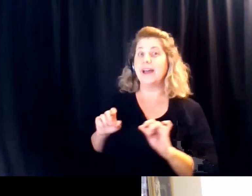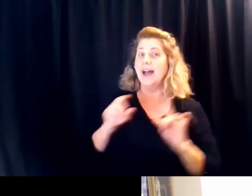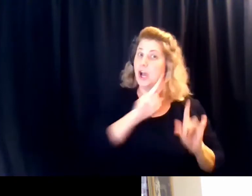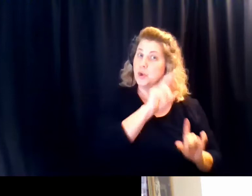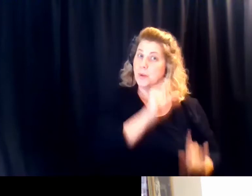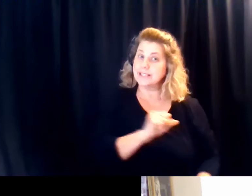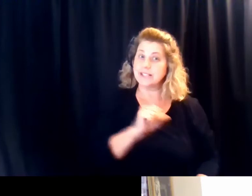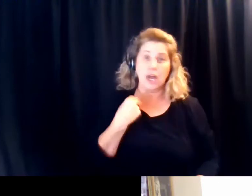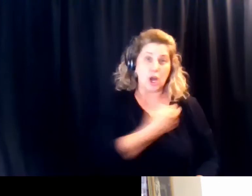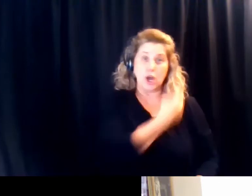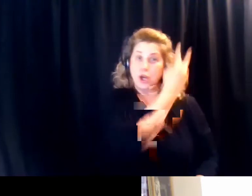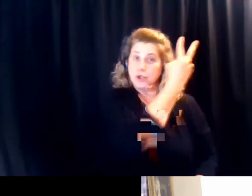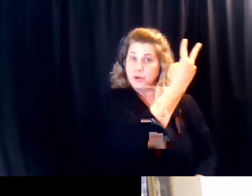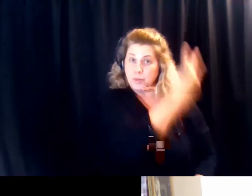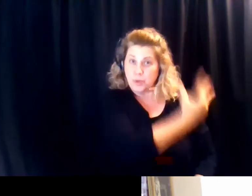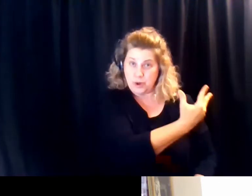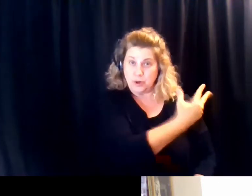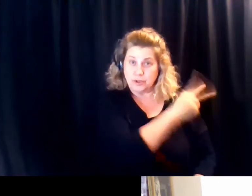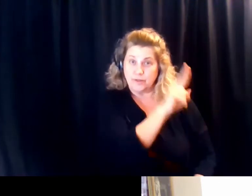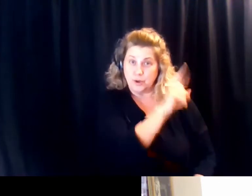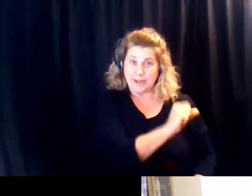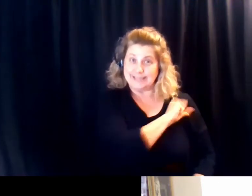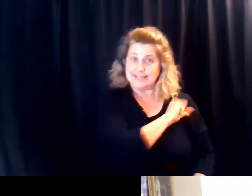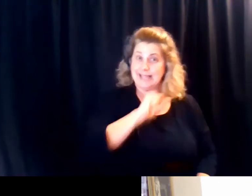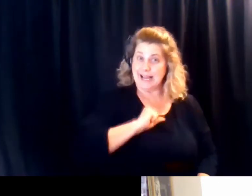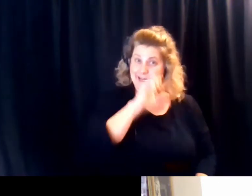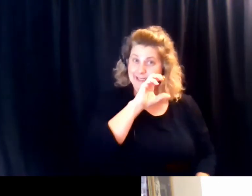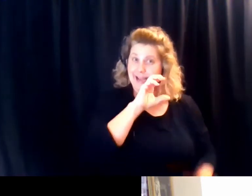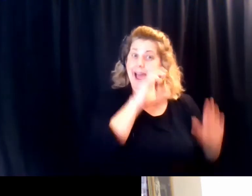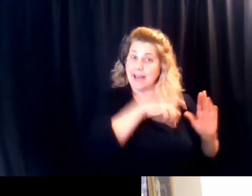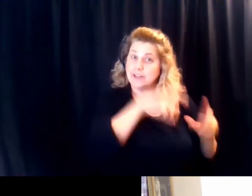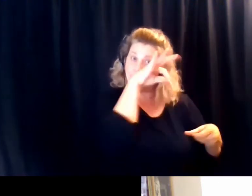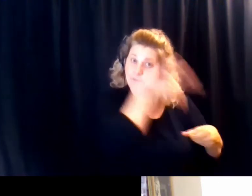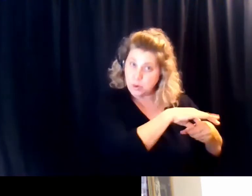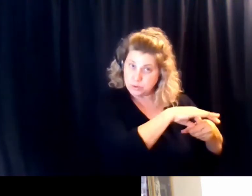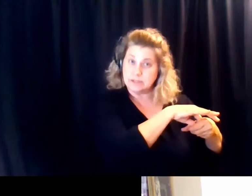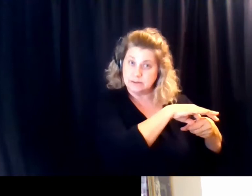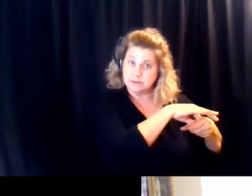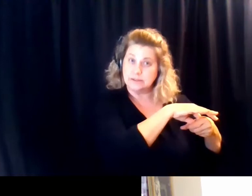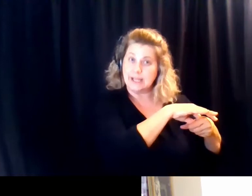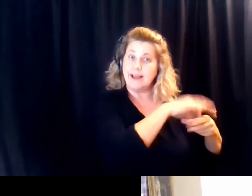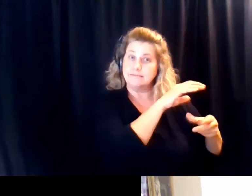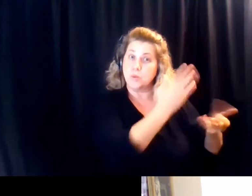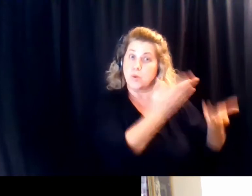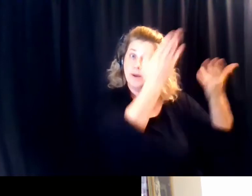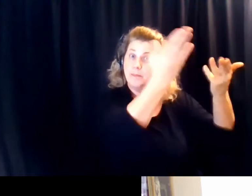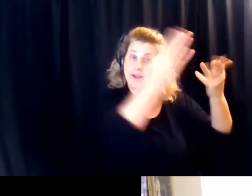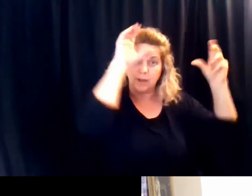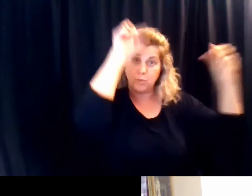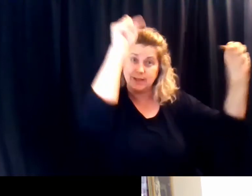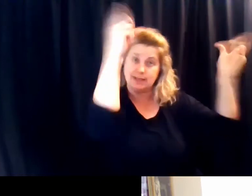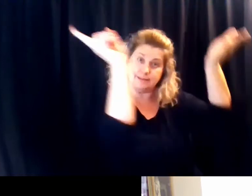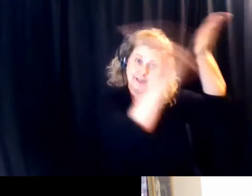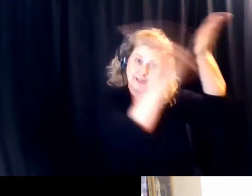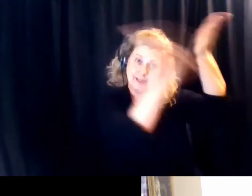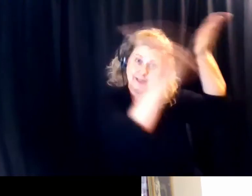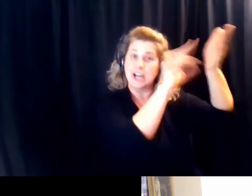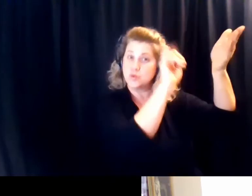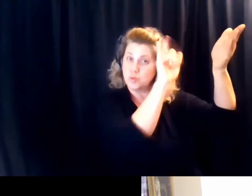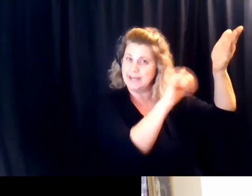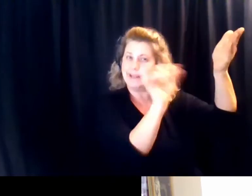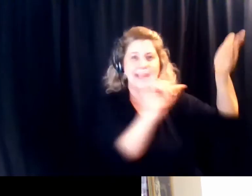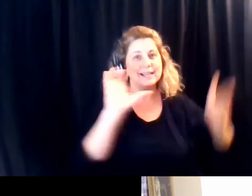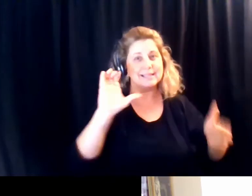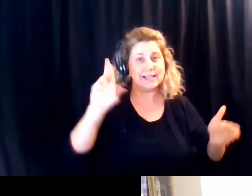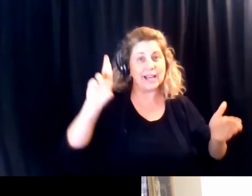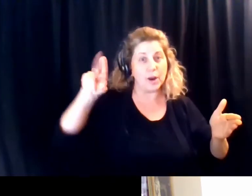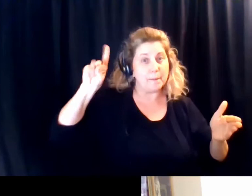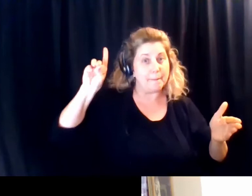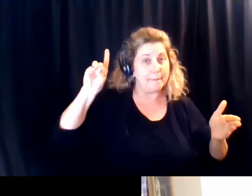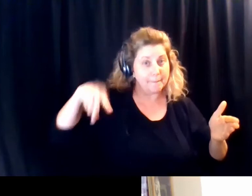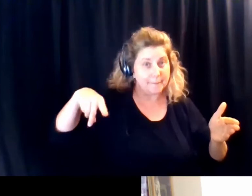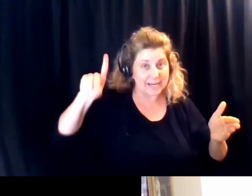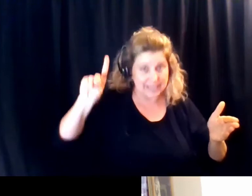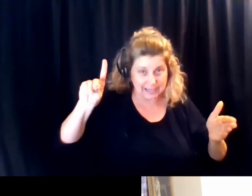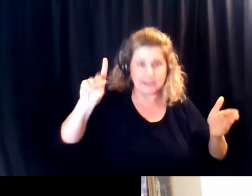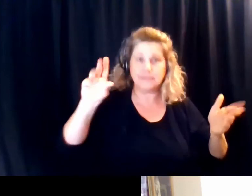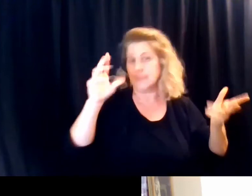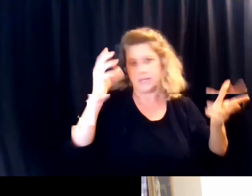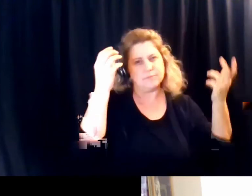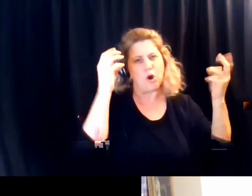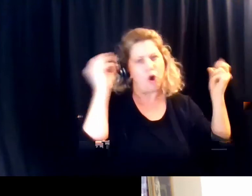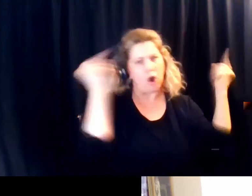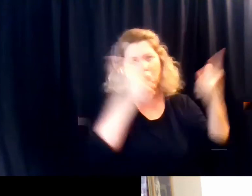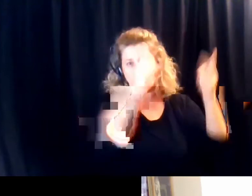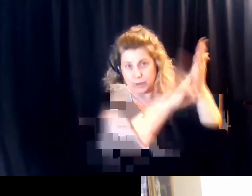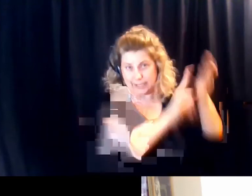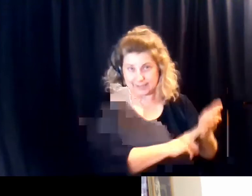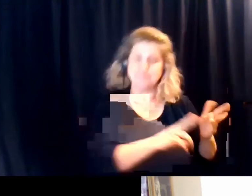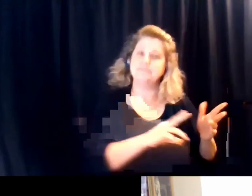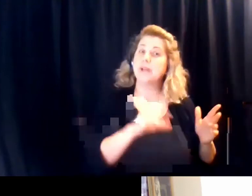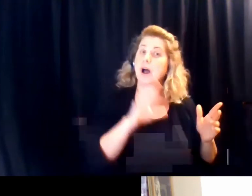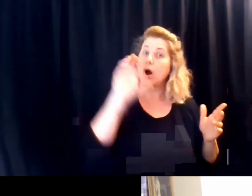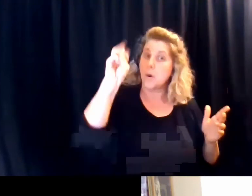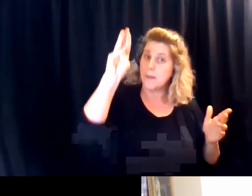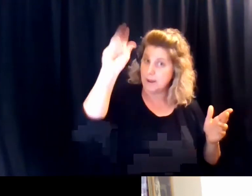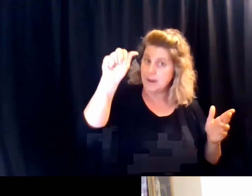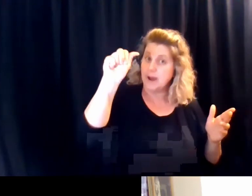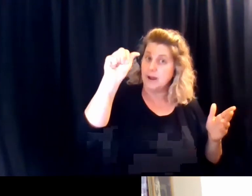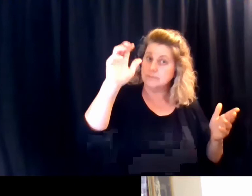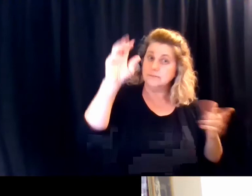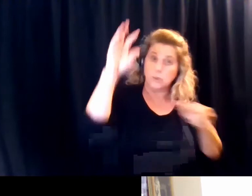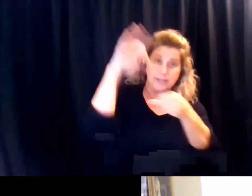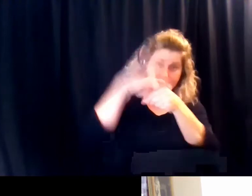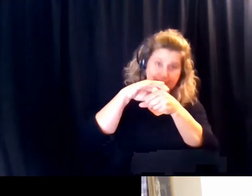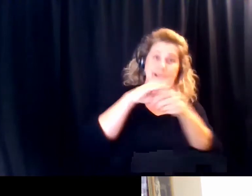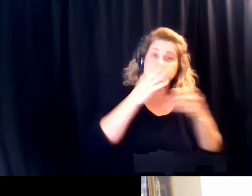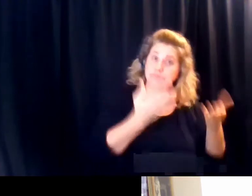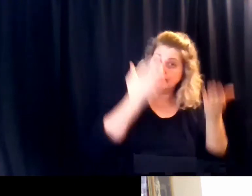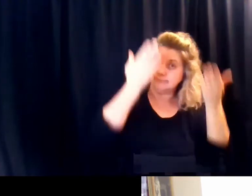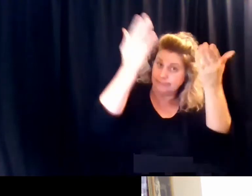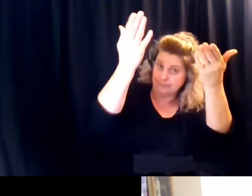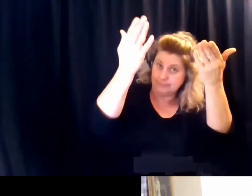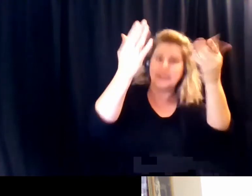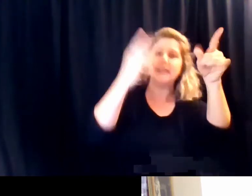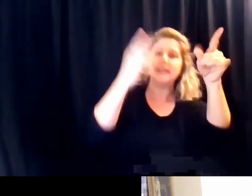Judith Heumann: Into our fulbright's into education Cultural Affairs programs traveling us speaking, things of that nature. And one of the things that we do a lot of work on unsuccessfully, I shouldn't say I'm successfully. We didn't get across the